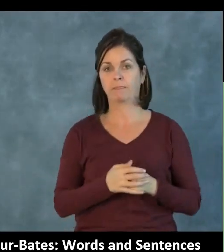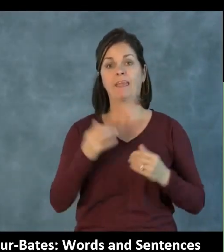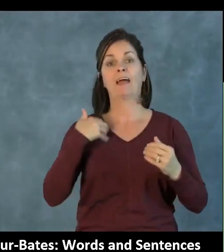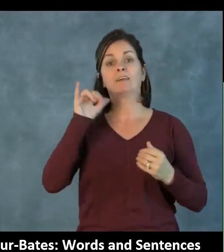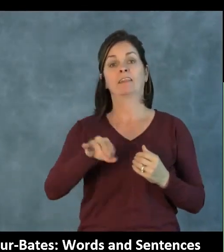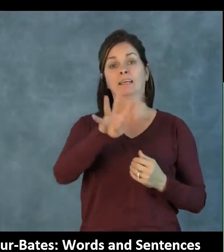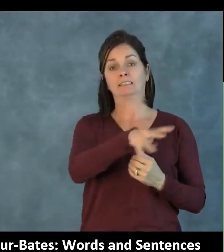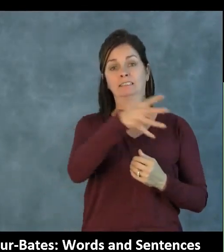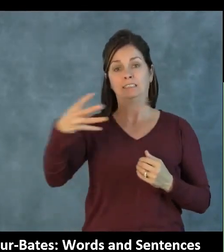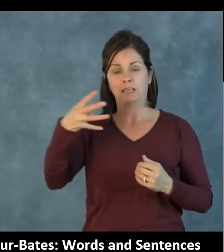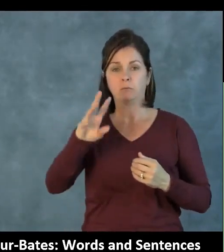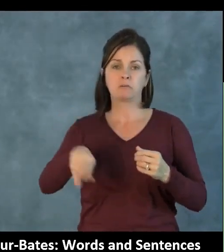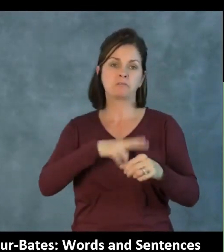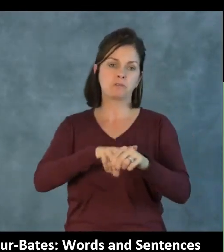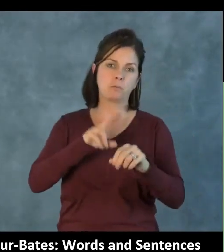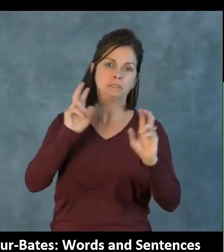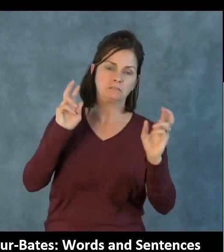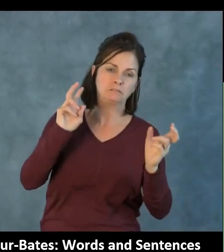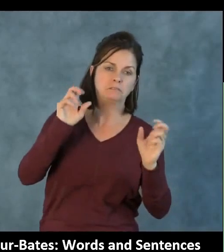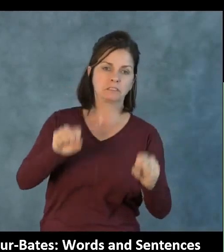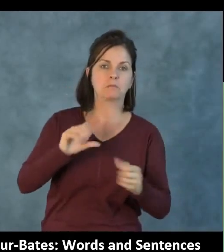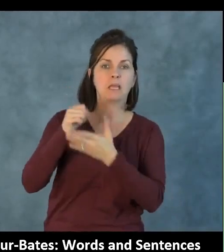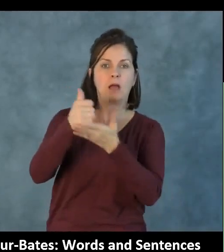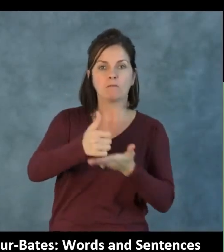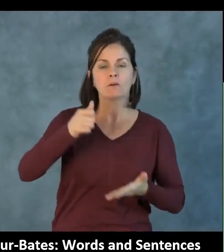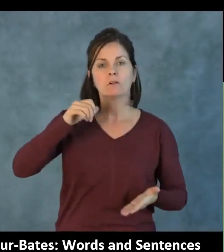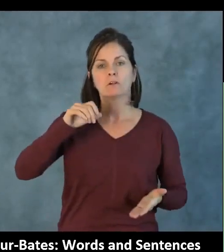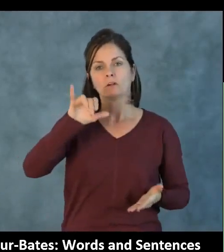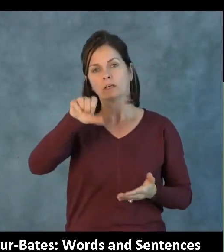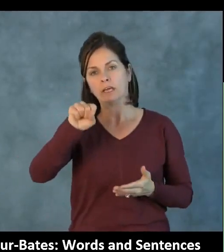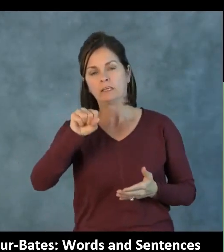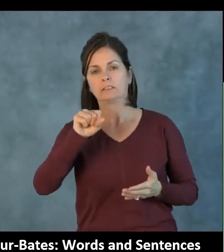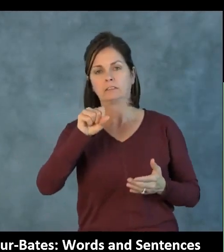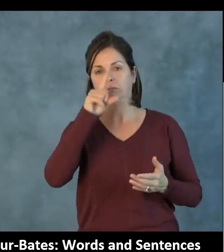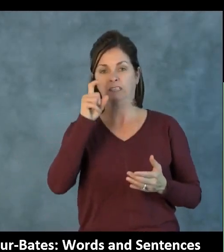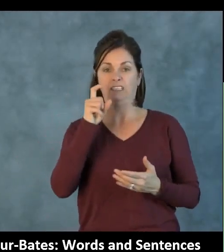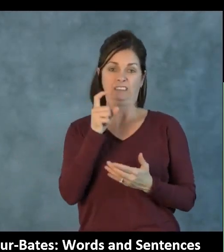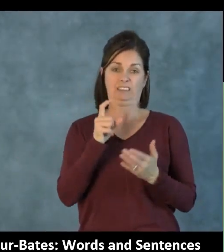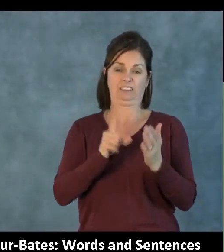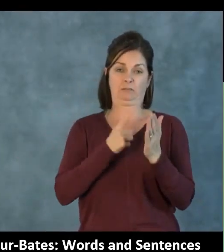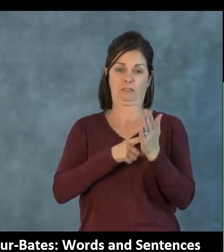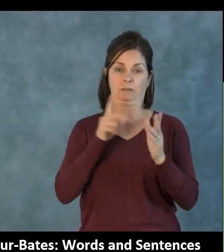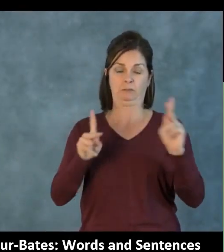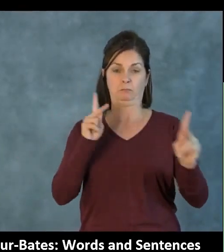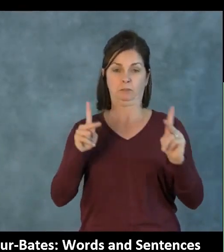Having these normative tables can sometimes be helpful, because often this fact is so startling,